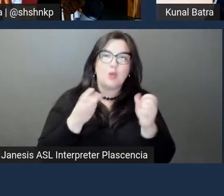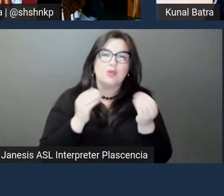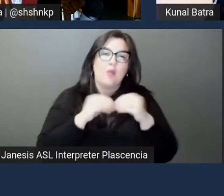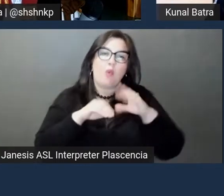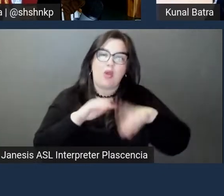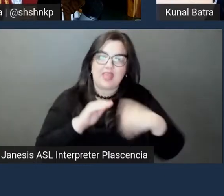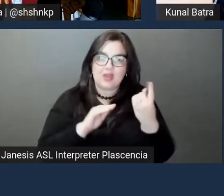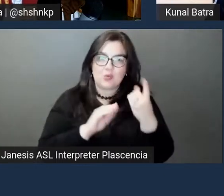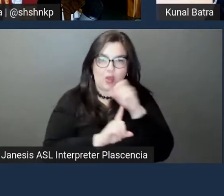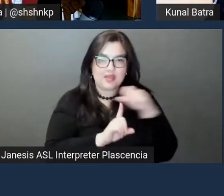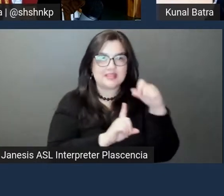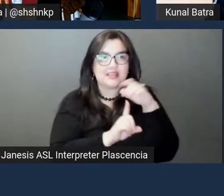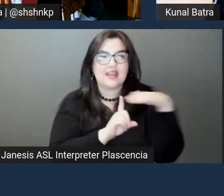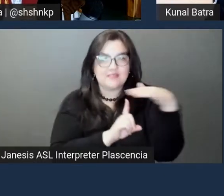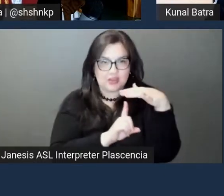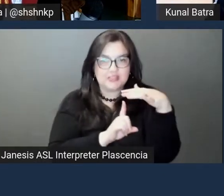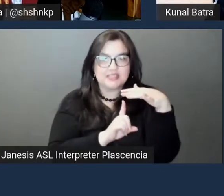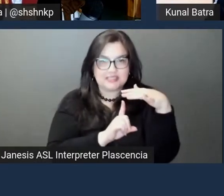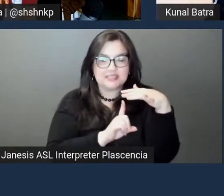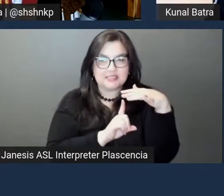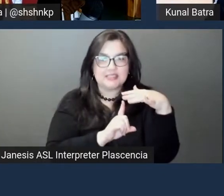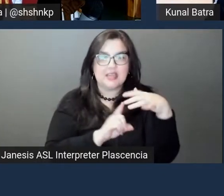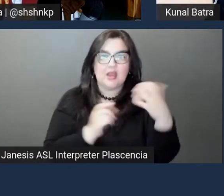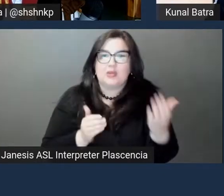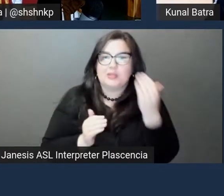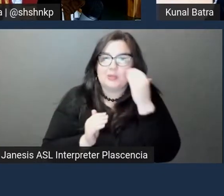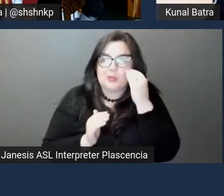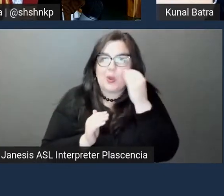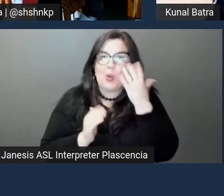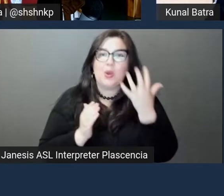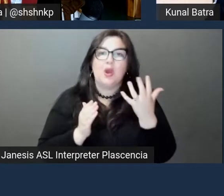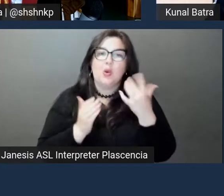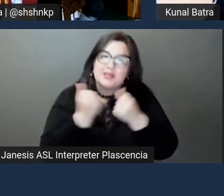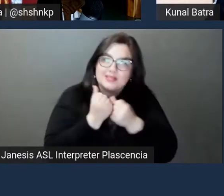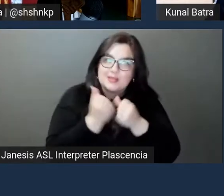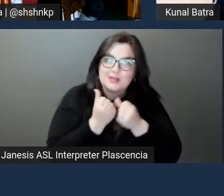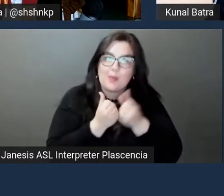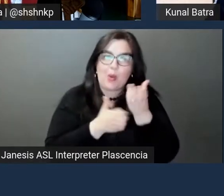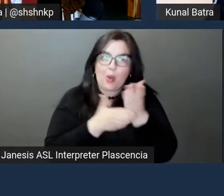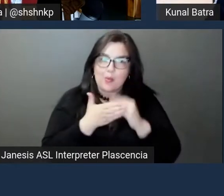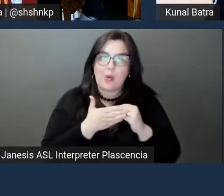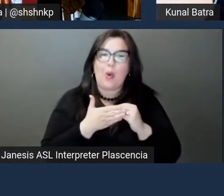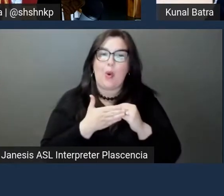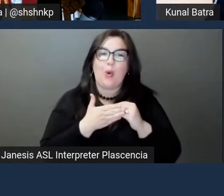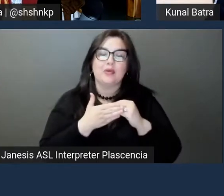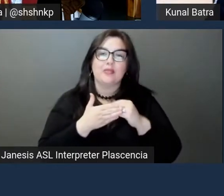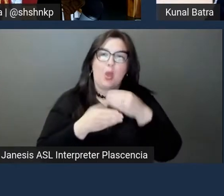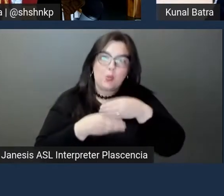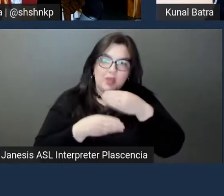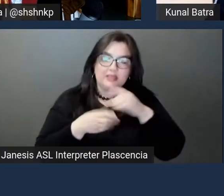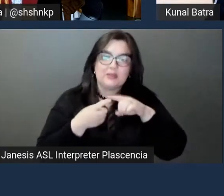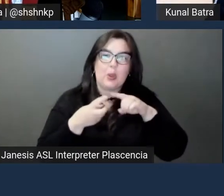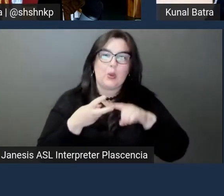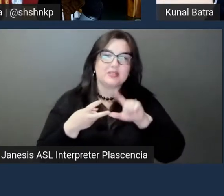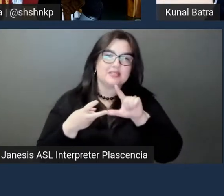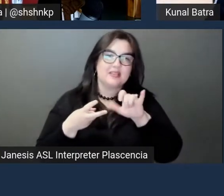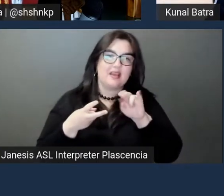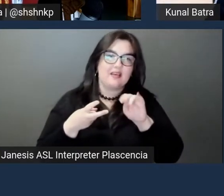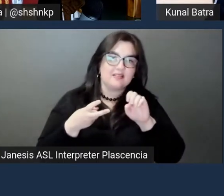of our digital leads that you've recently done, we support both Windows and Linux environment. So, if you have a Windows server or a Linux server,